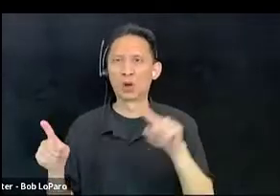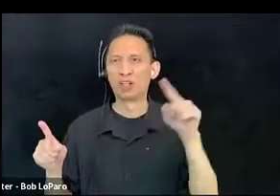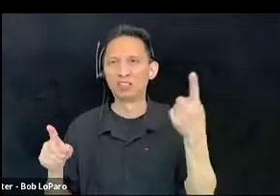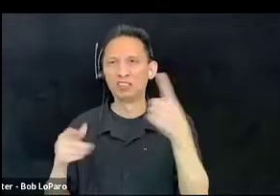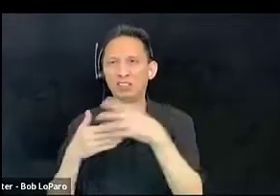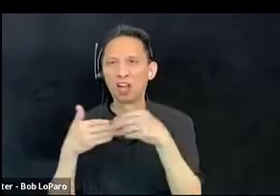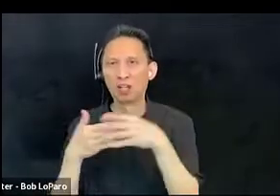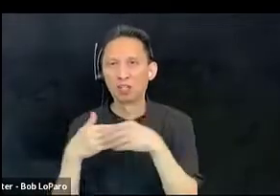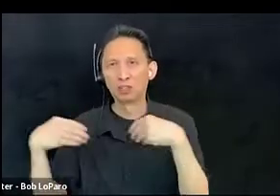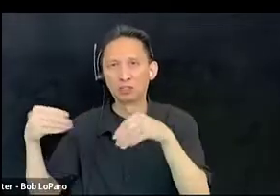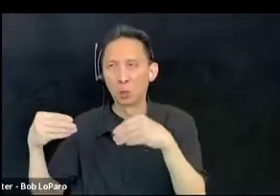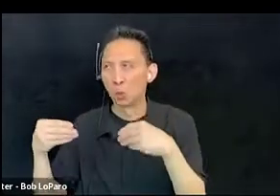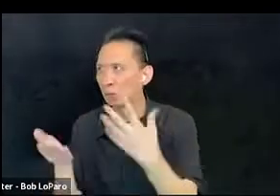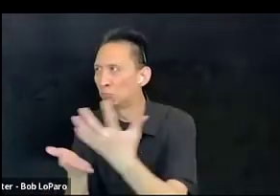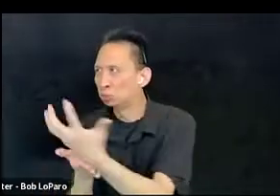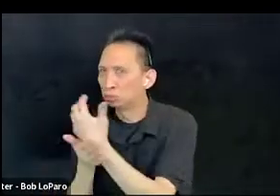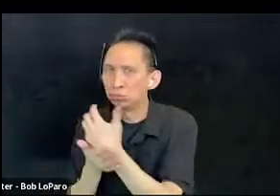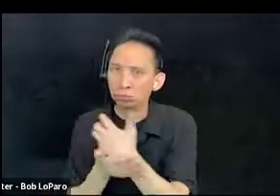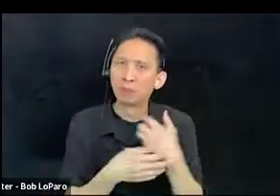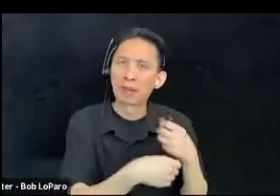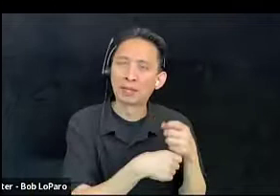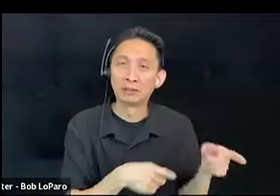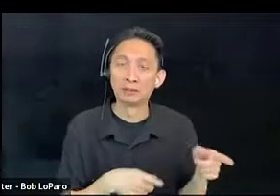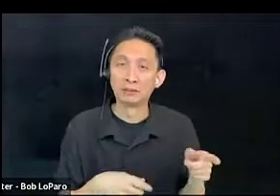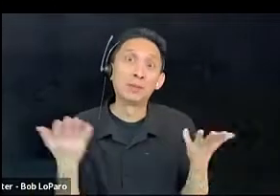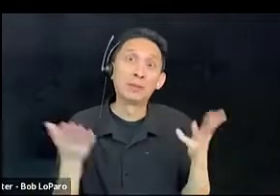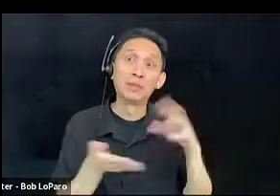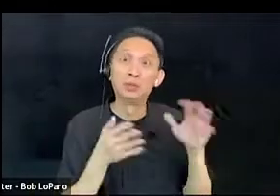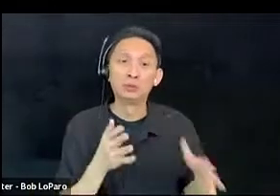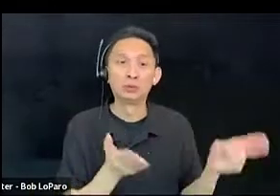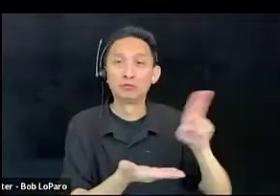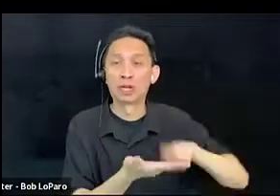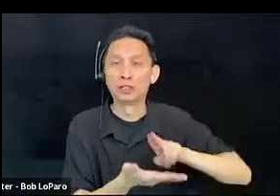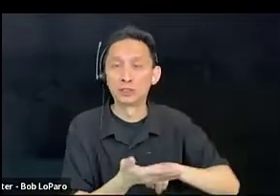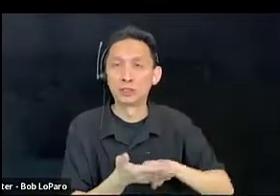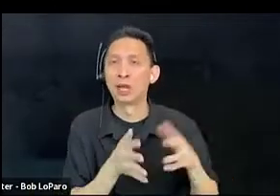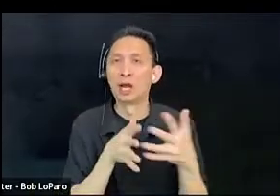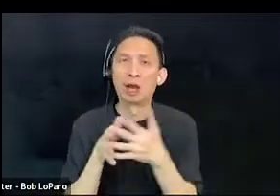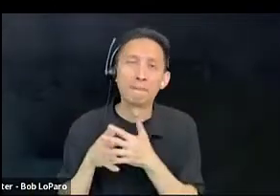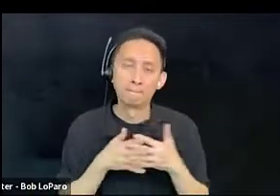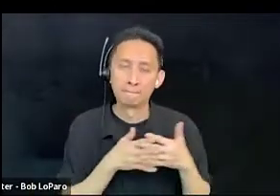with the American Printing House for the Blind, you can get those STACS, S-T-A-C-S,